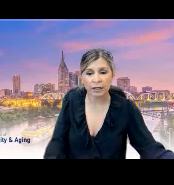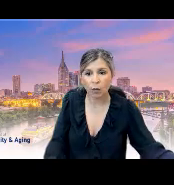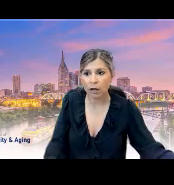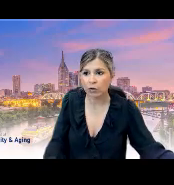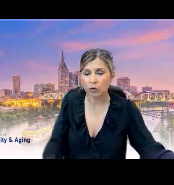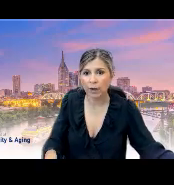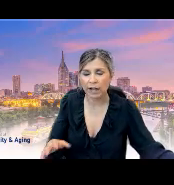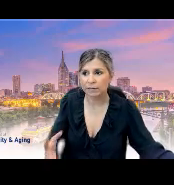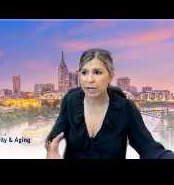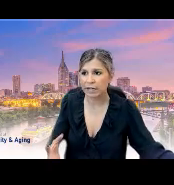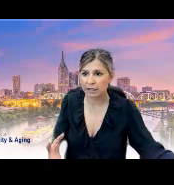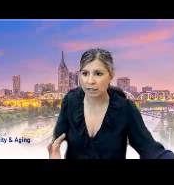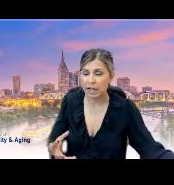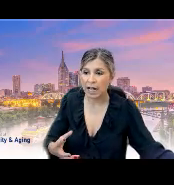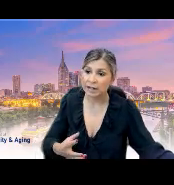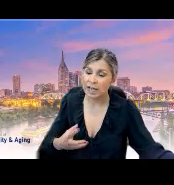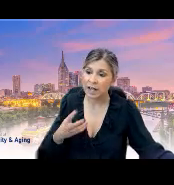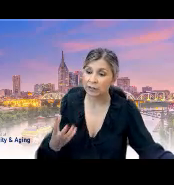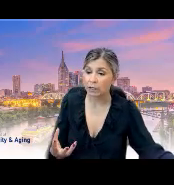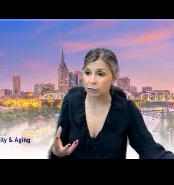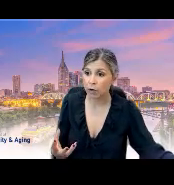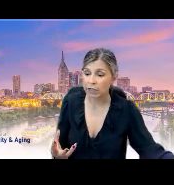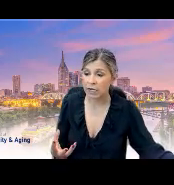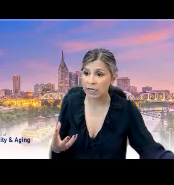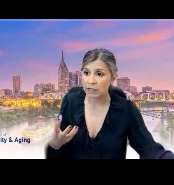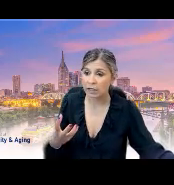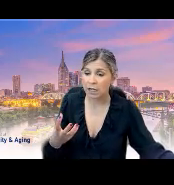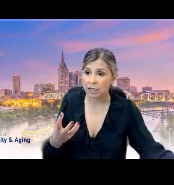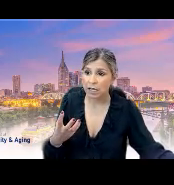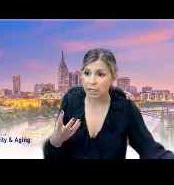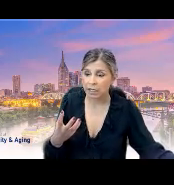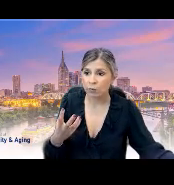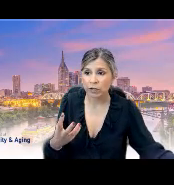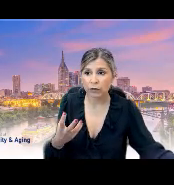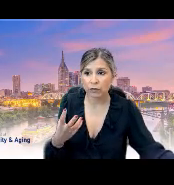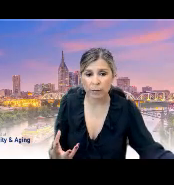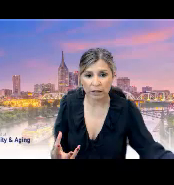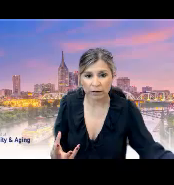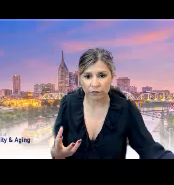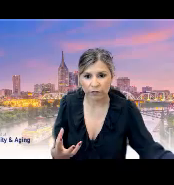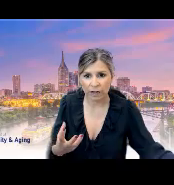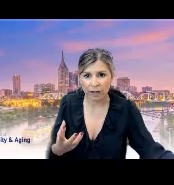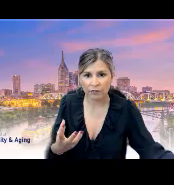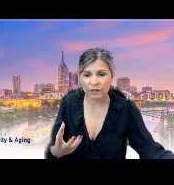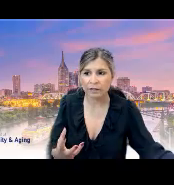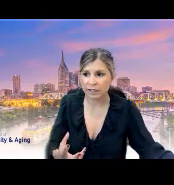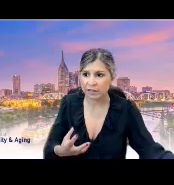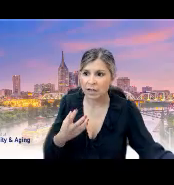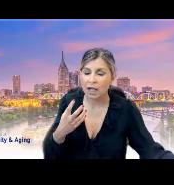Anyone who has made had to had to have a loved one in in one of those familiar facilities.